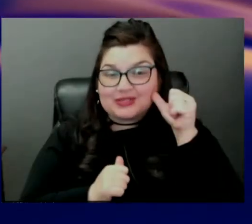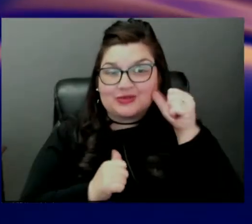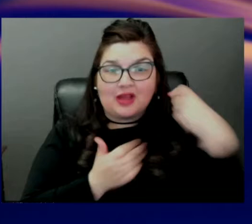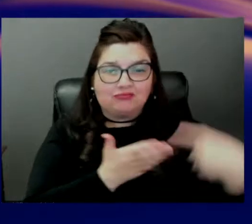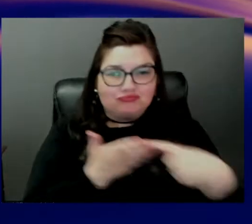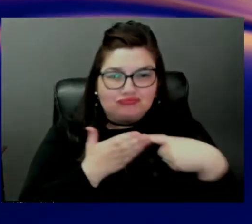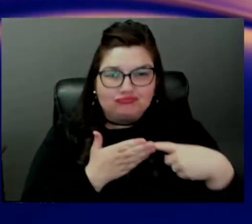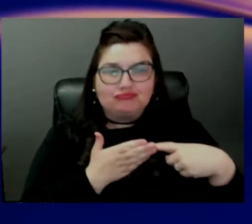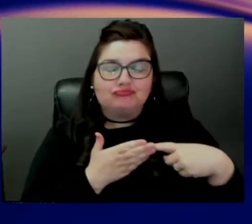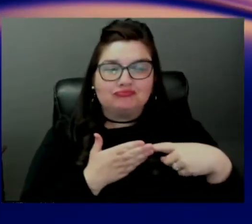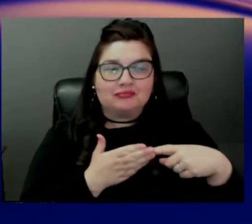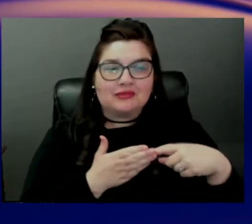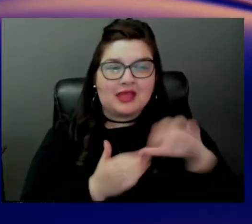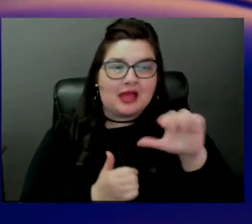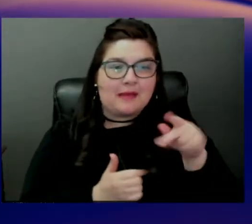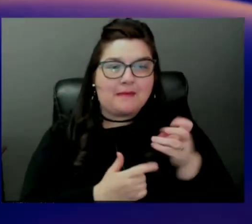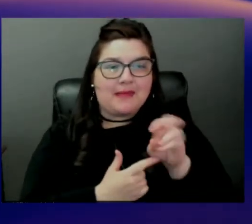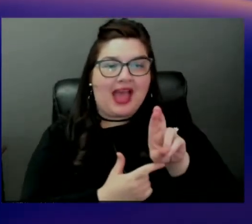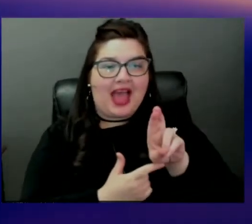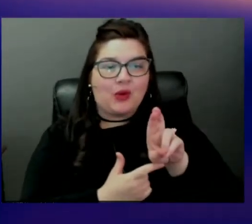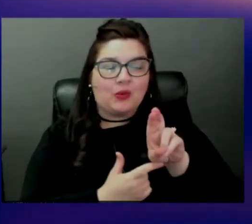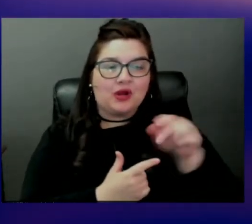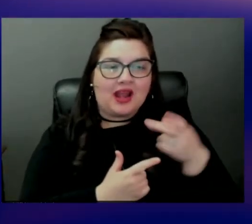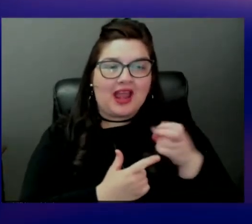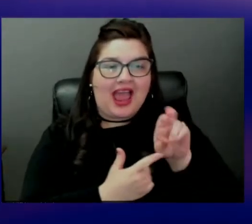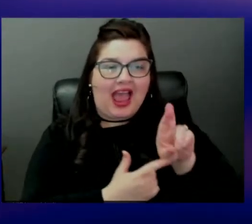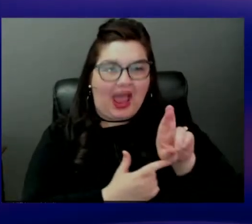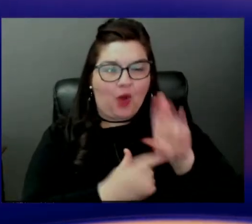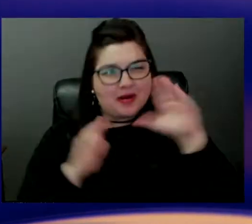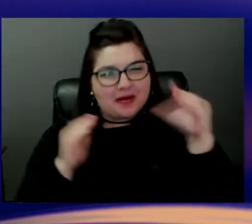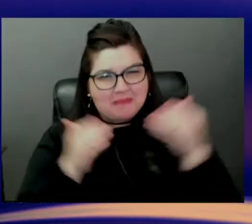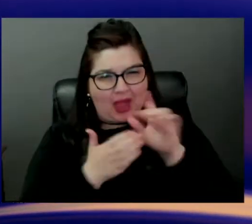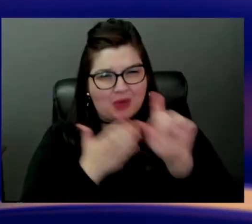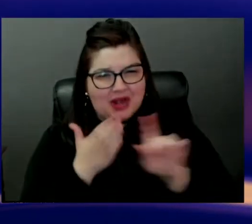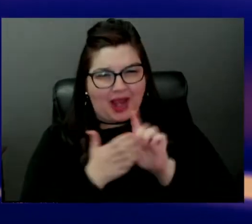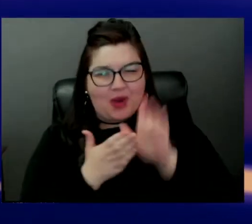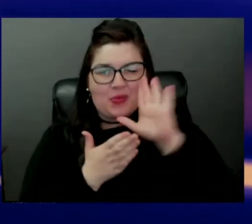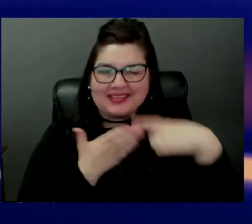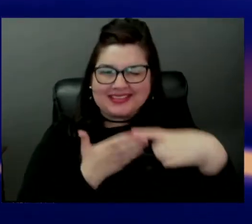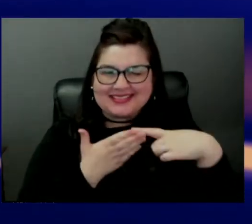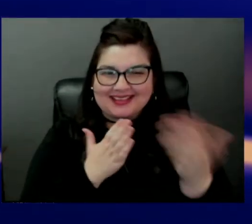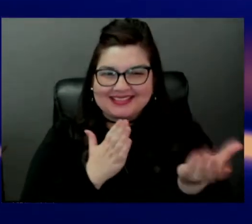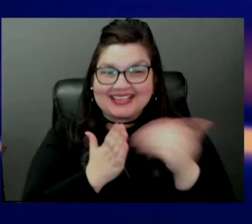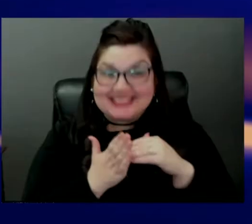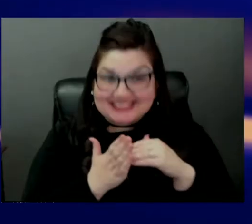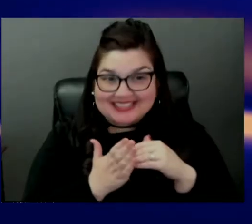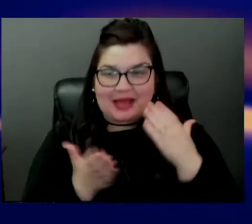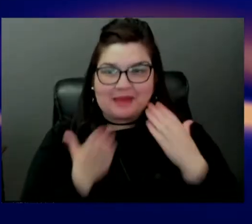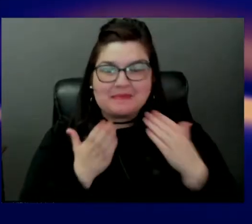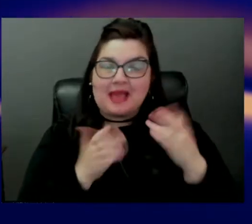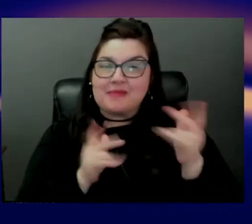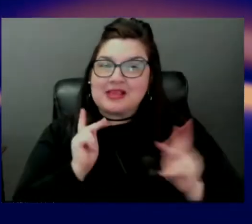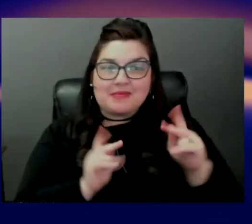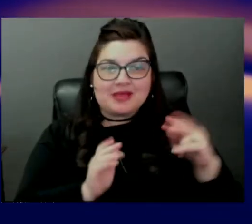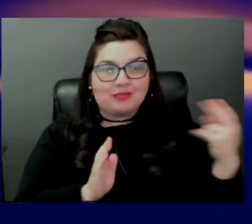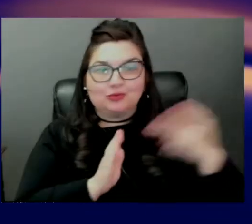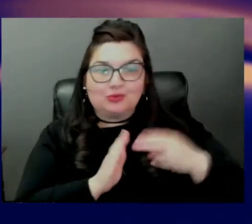We're gonna talk about it again today. Yes we are. Yeah. Some people might be joining the stream for the first time. Hopefully.